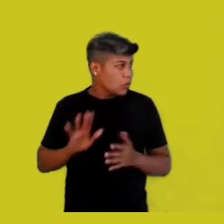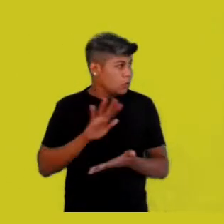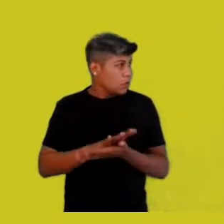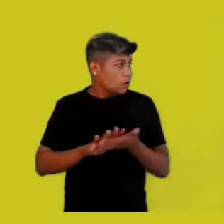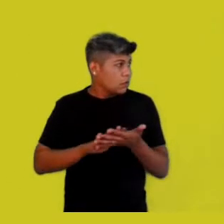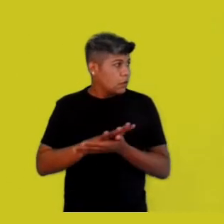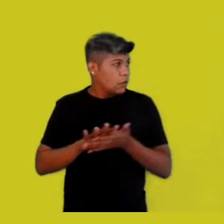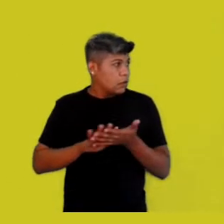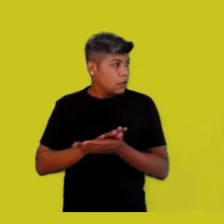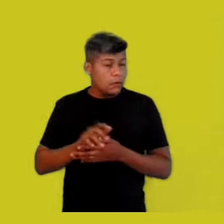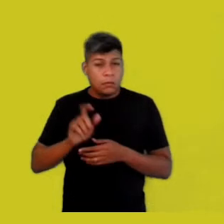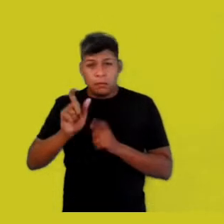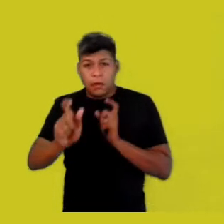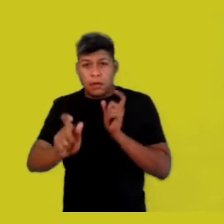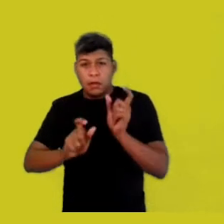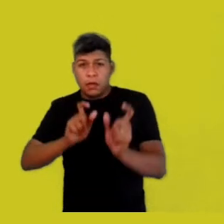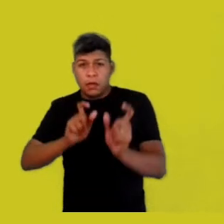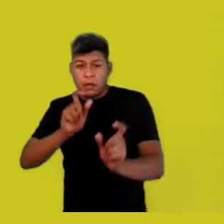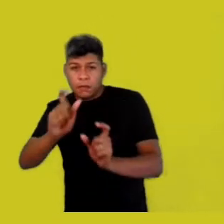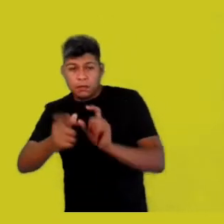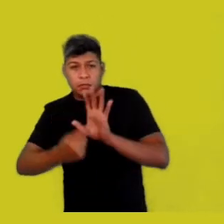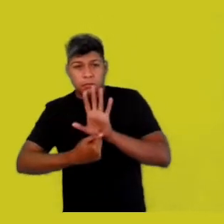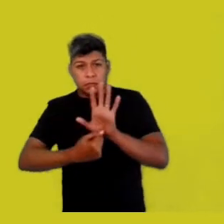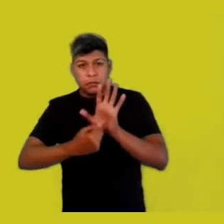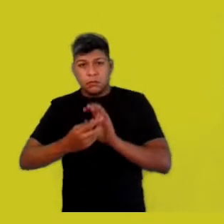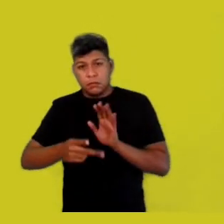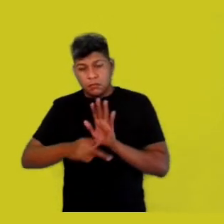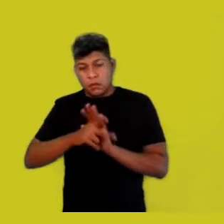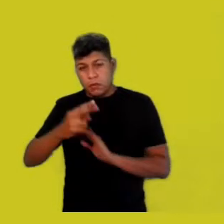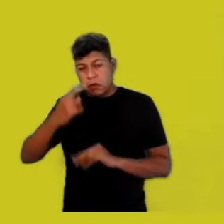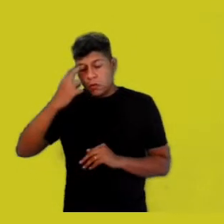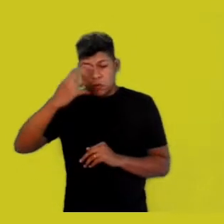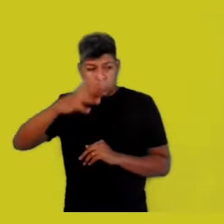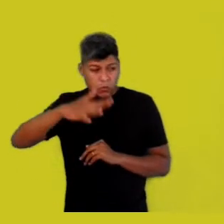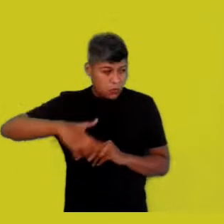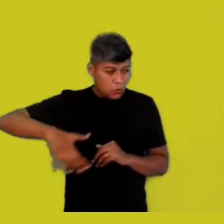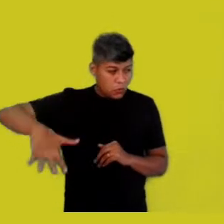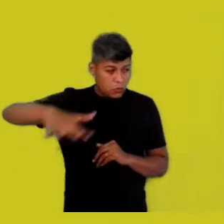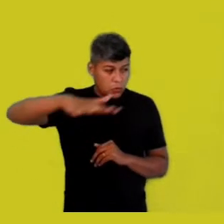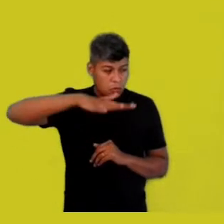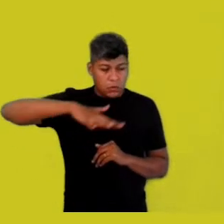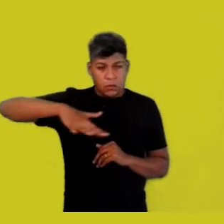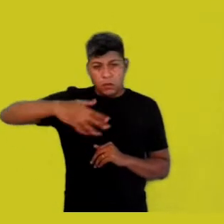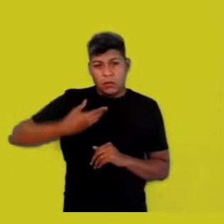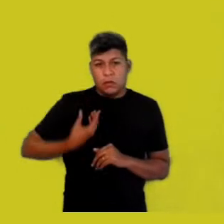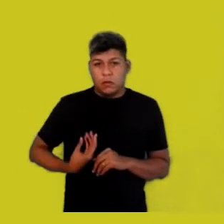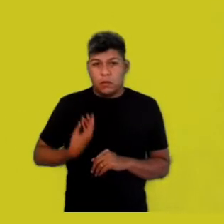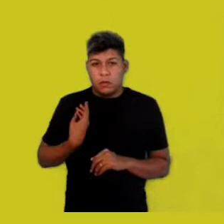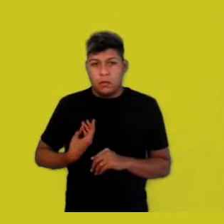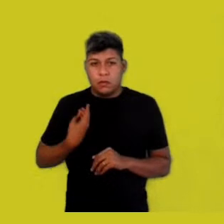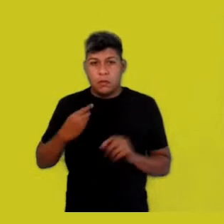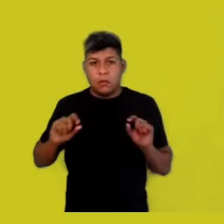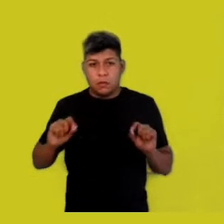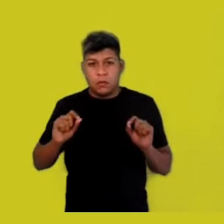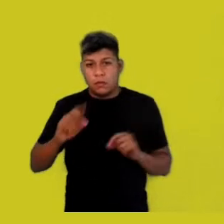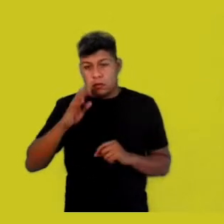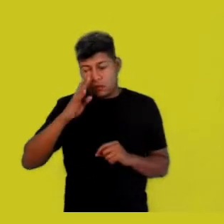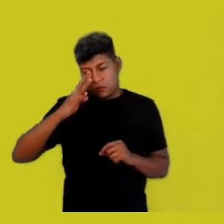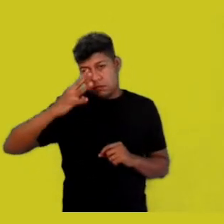Many words are profaned by metropolitan, imperial culture, which still imposes itself today.